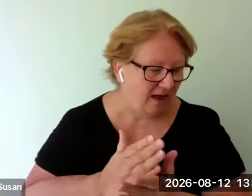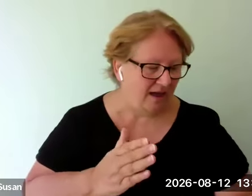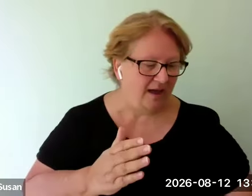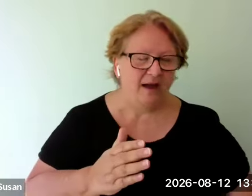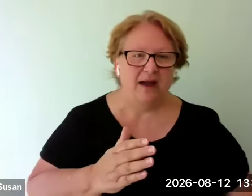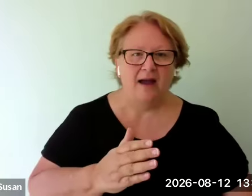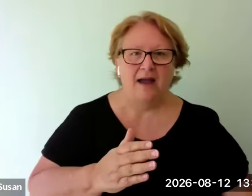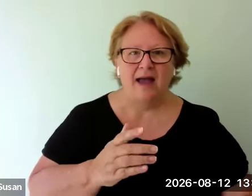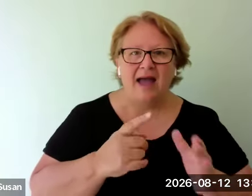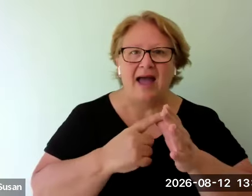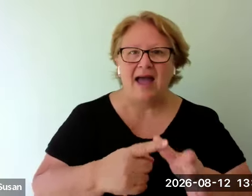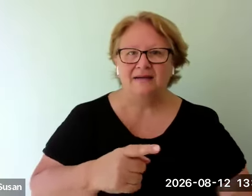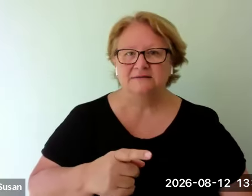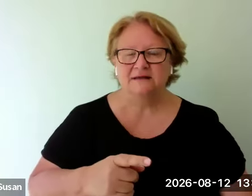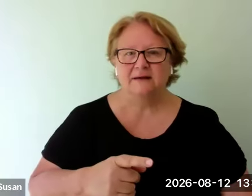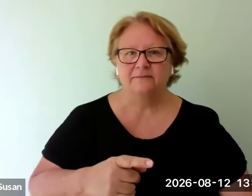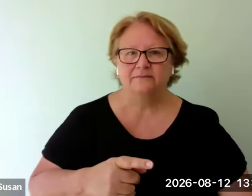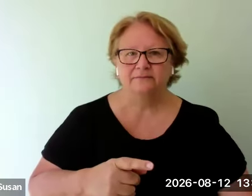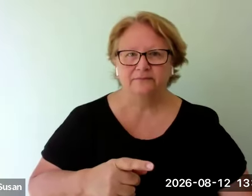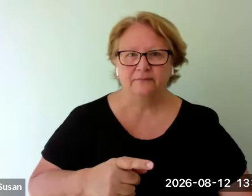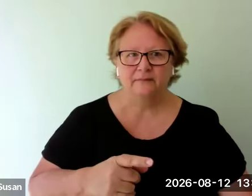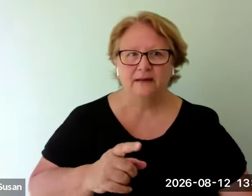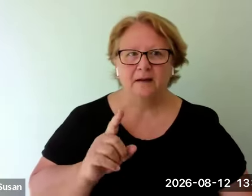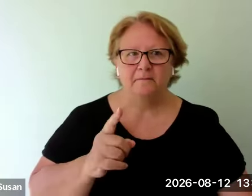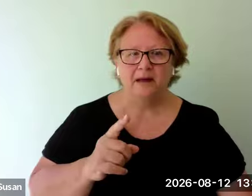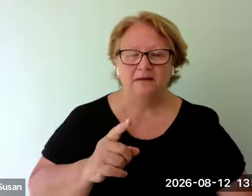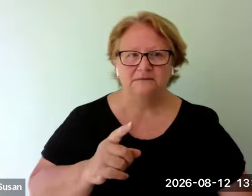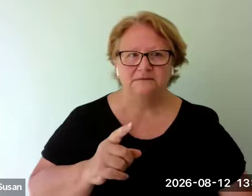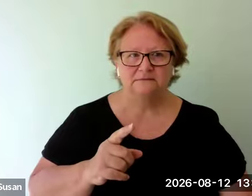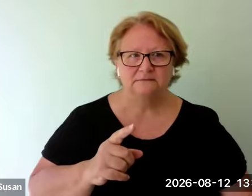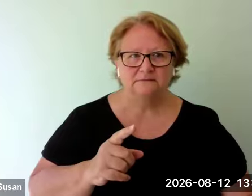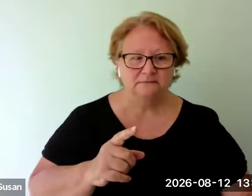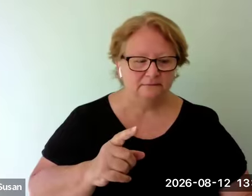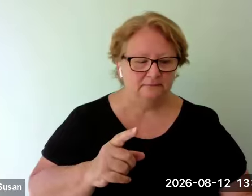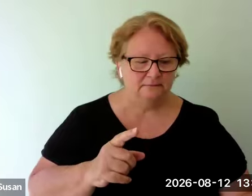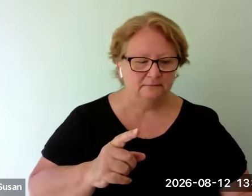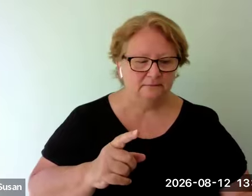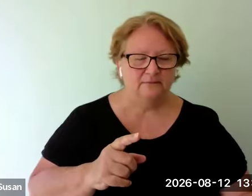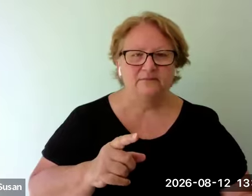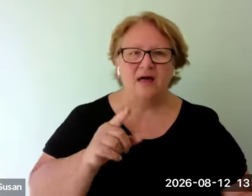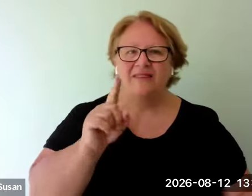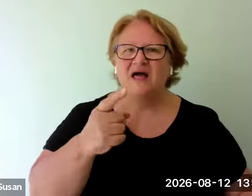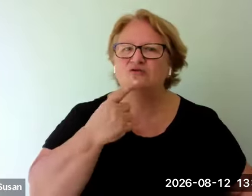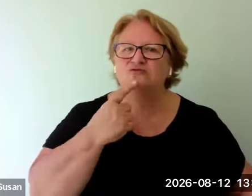background. So I can't